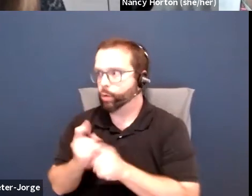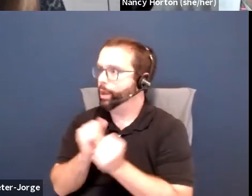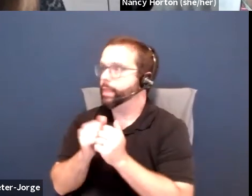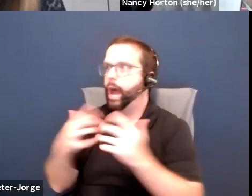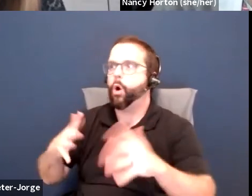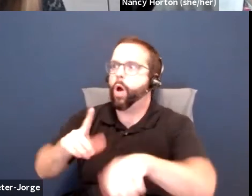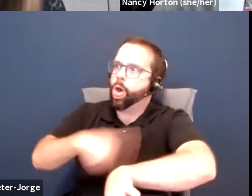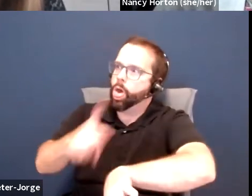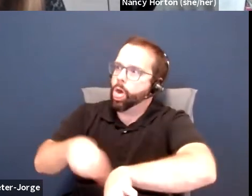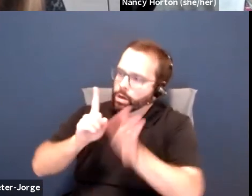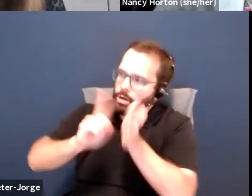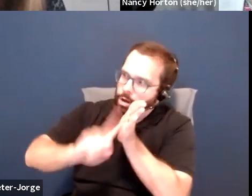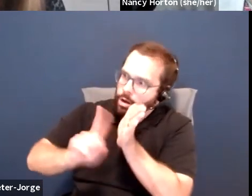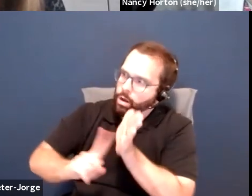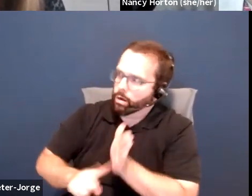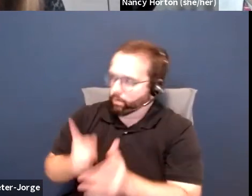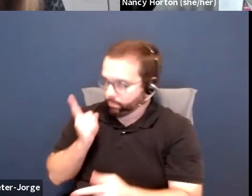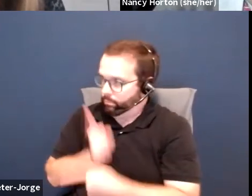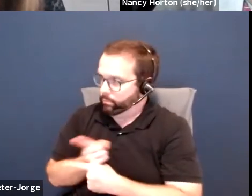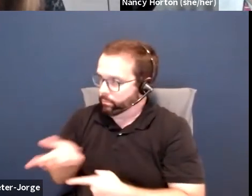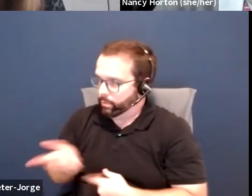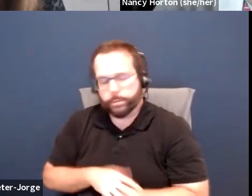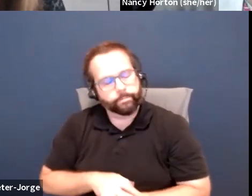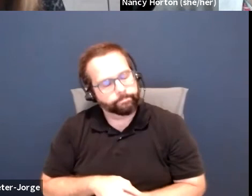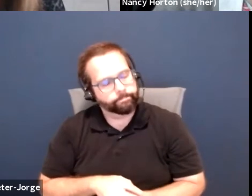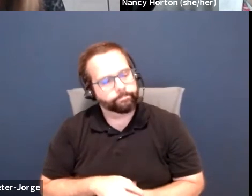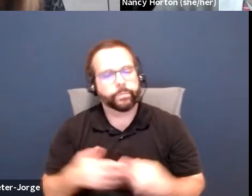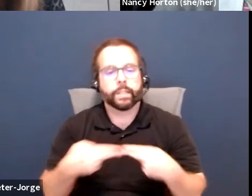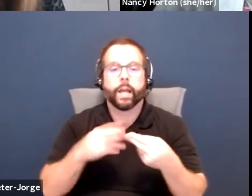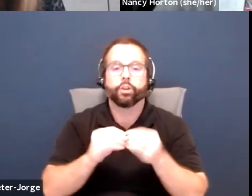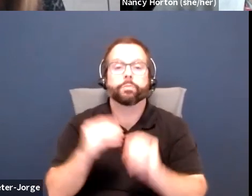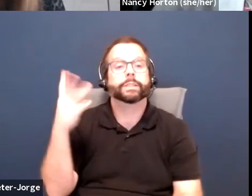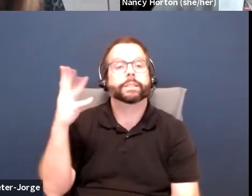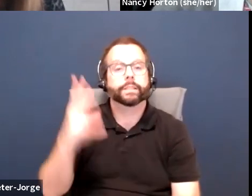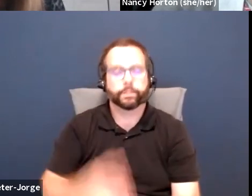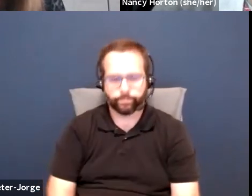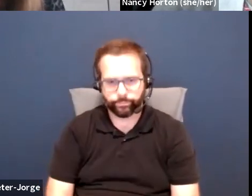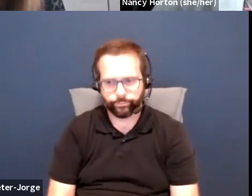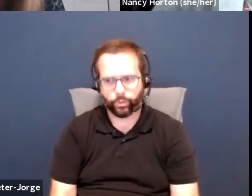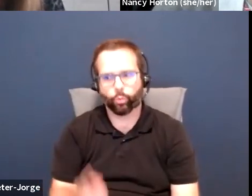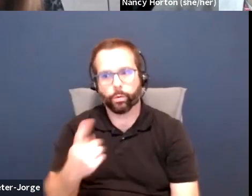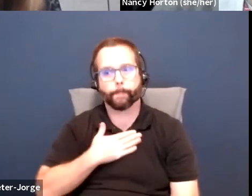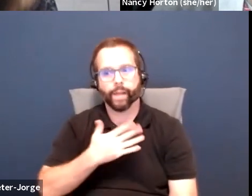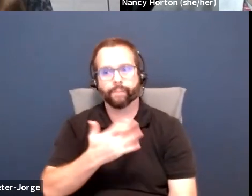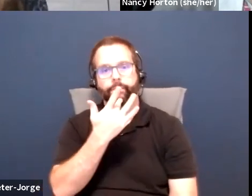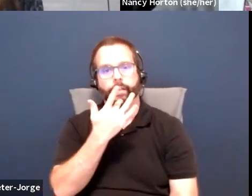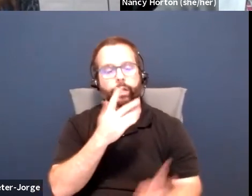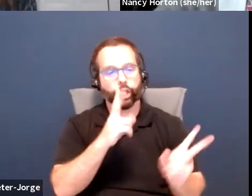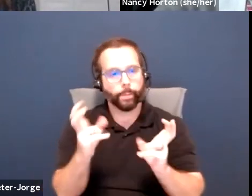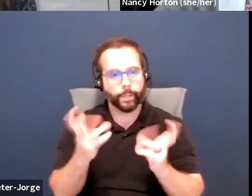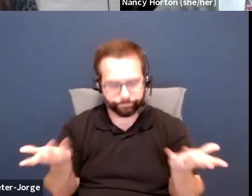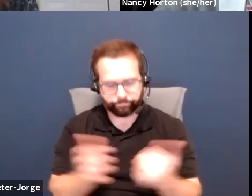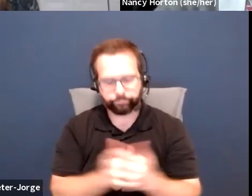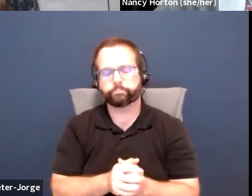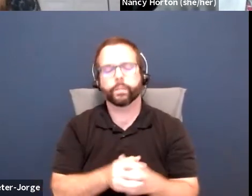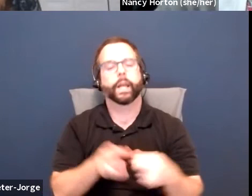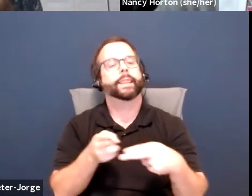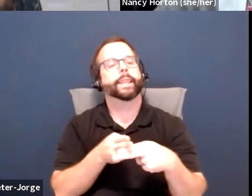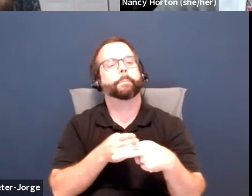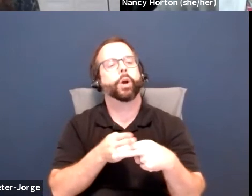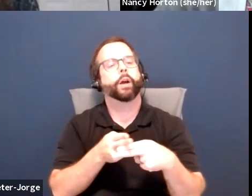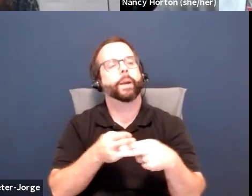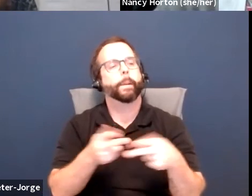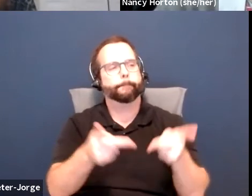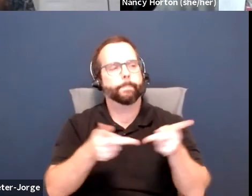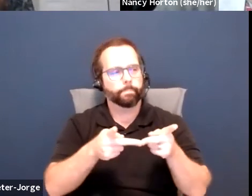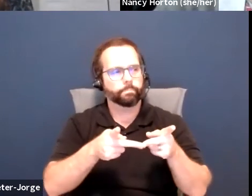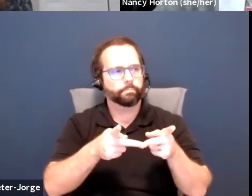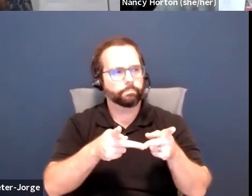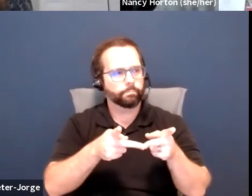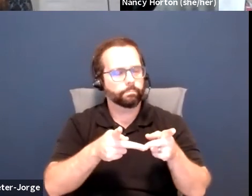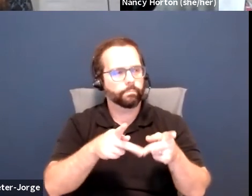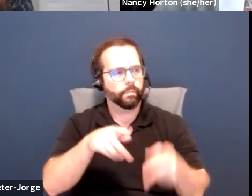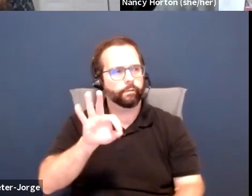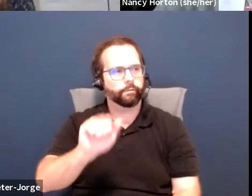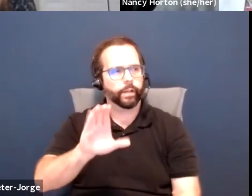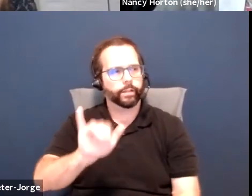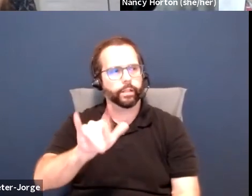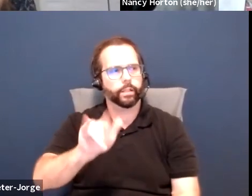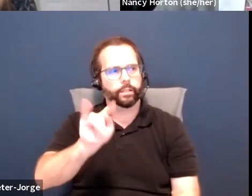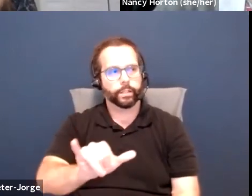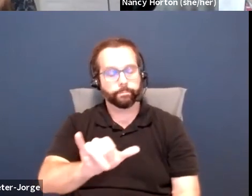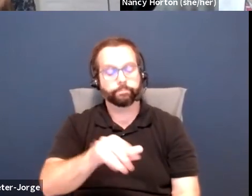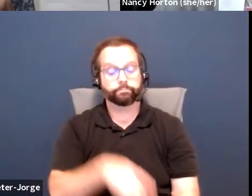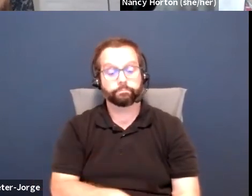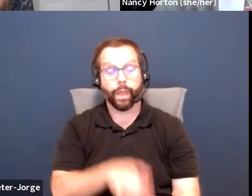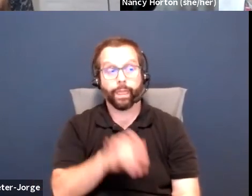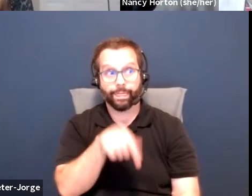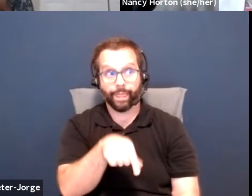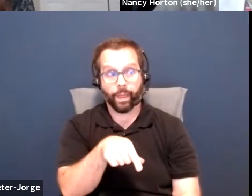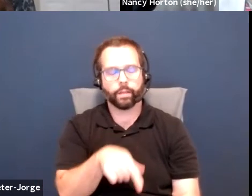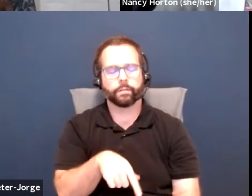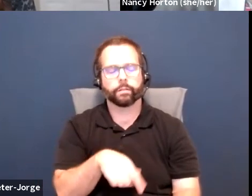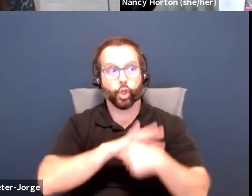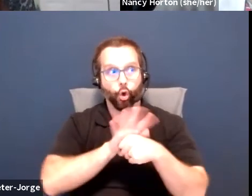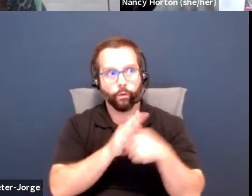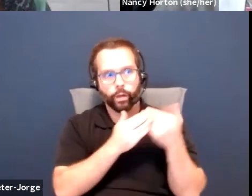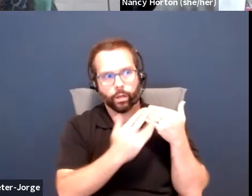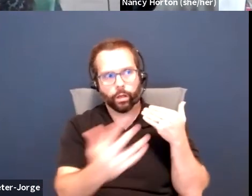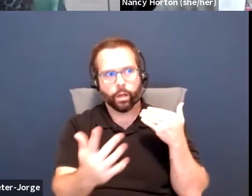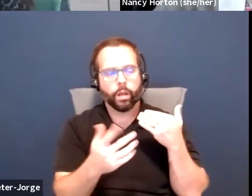» Nancy: Great, without having